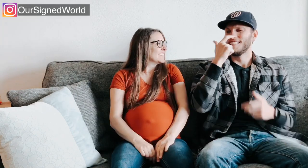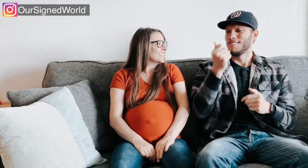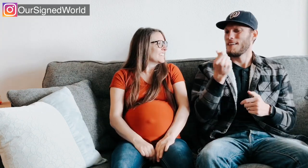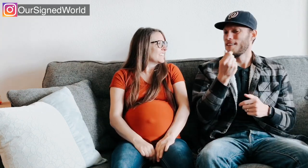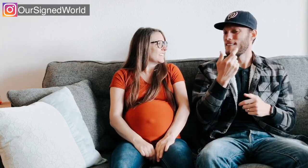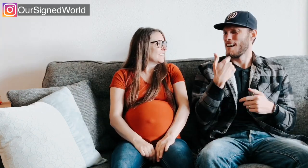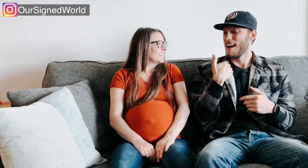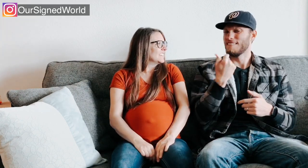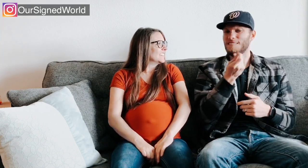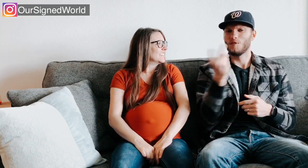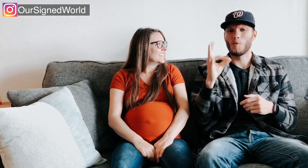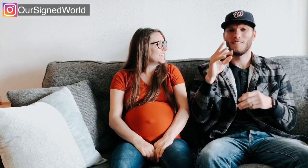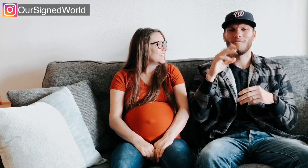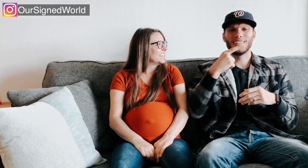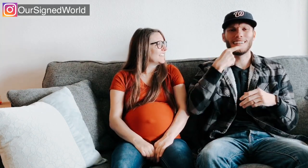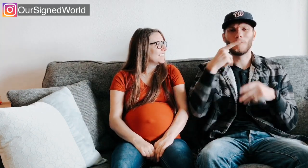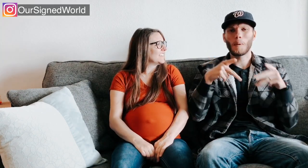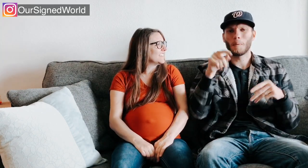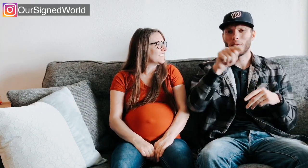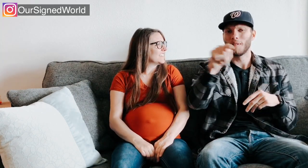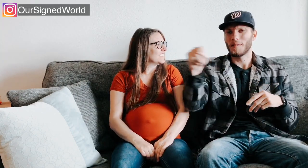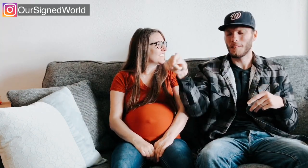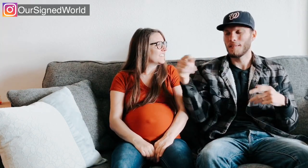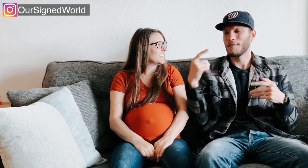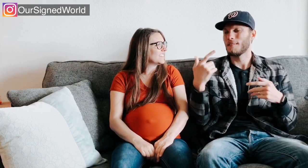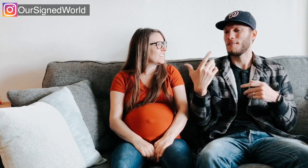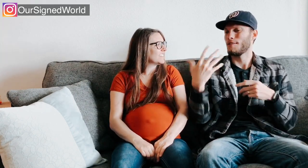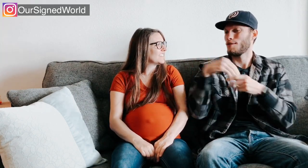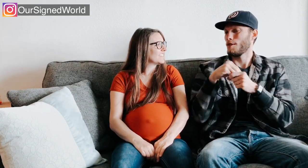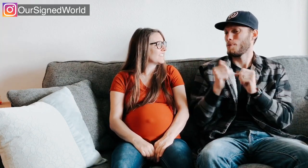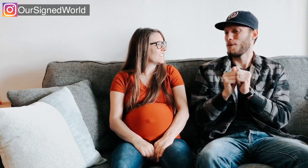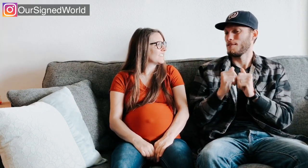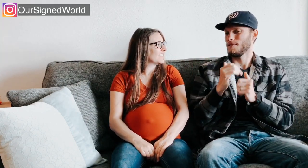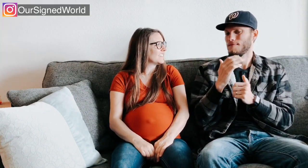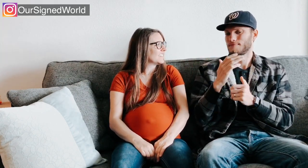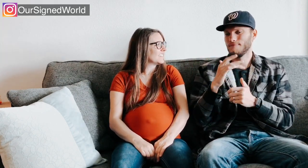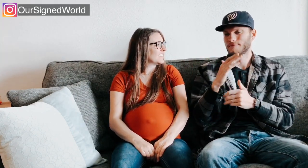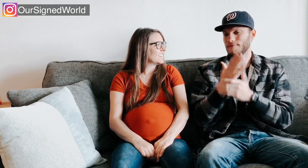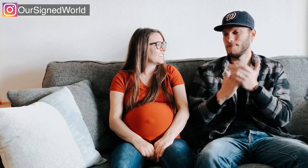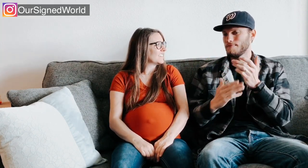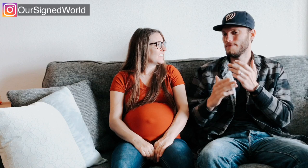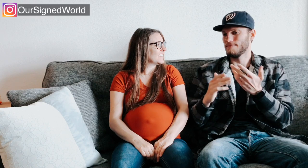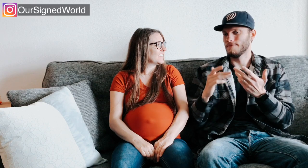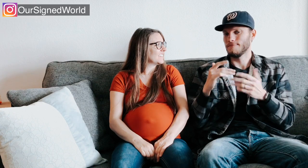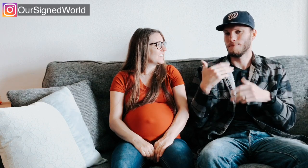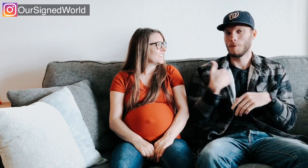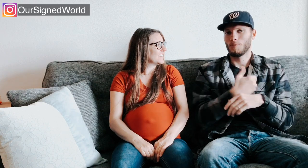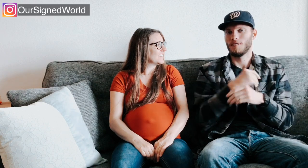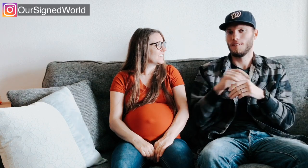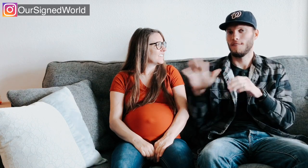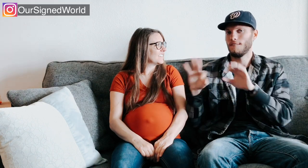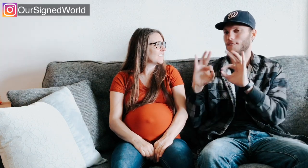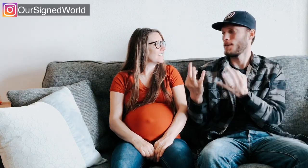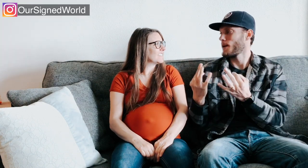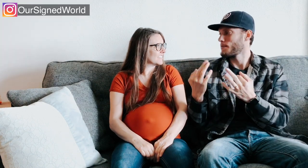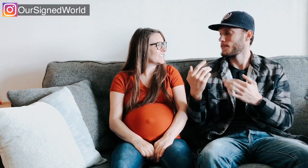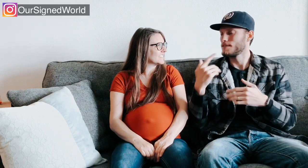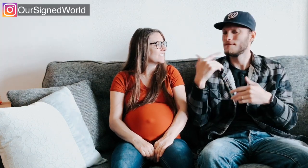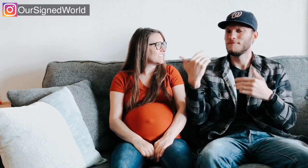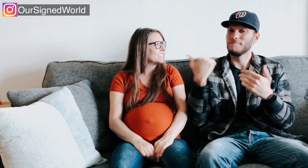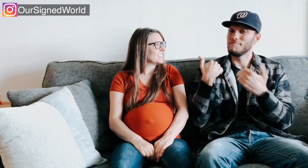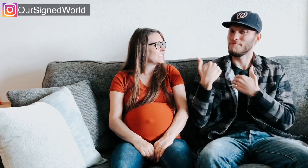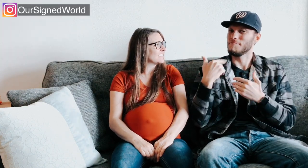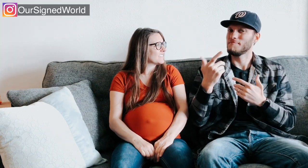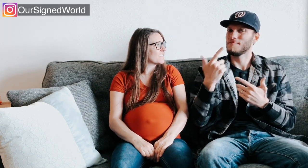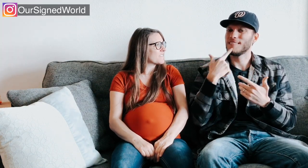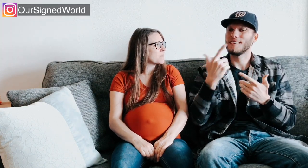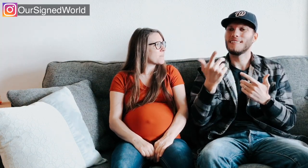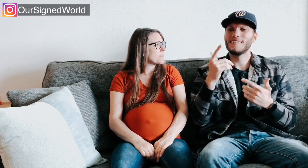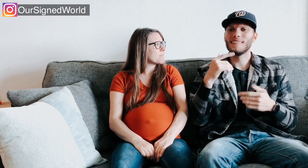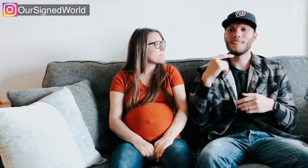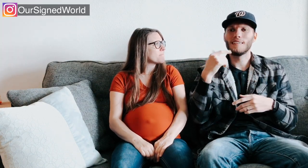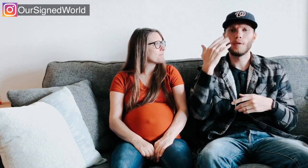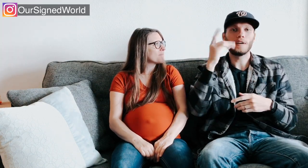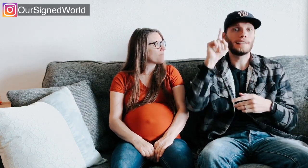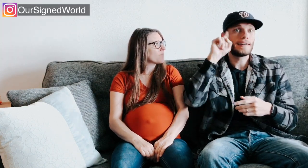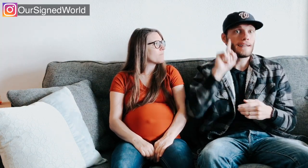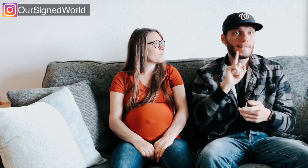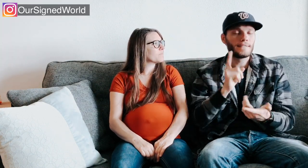It's interesting, a few hearing people, including some members of her family, have asked,